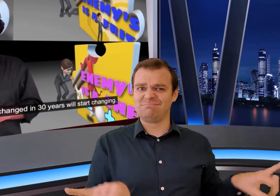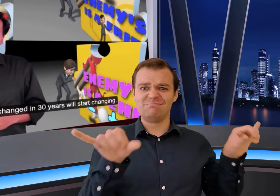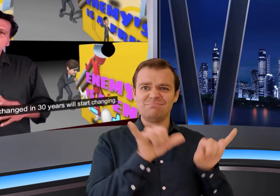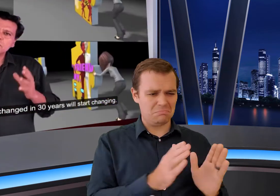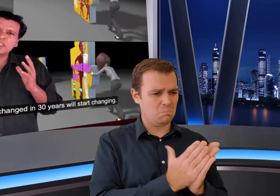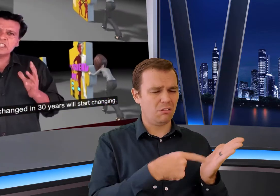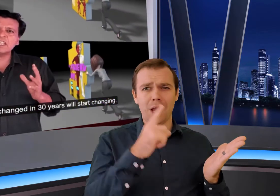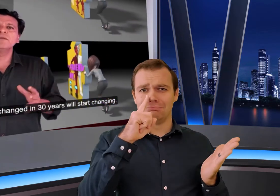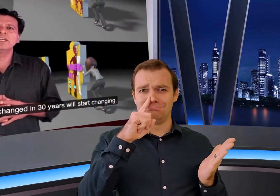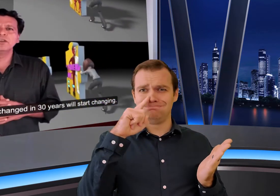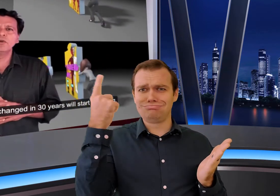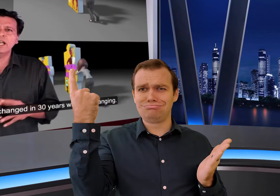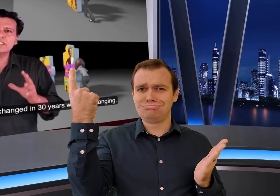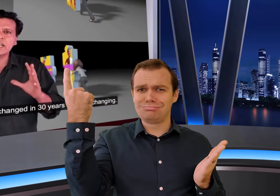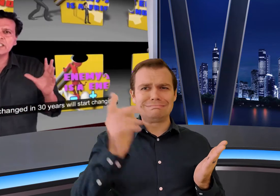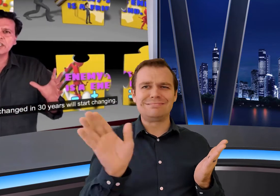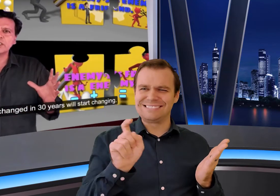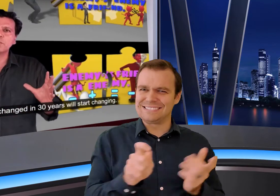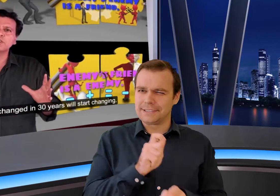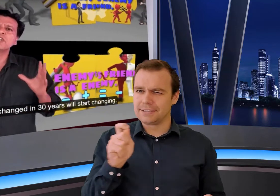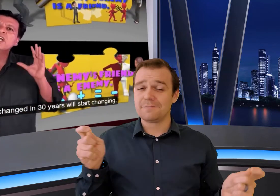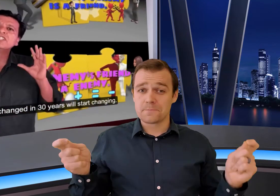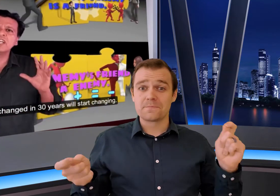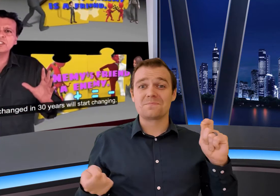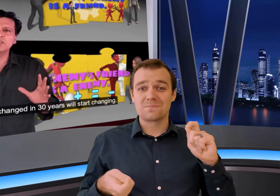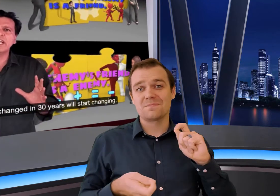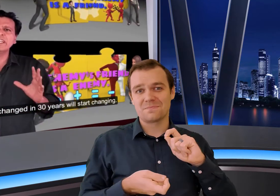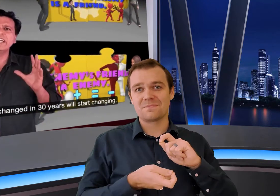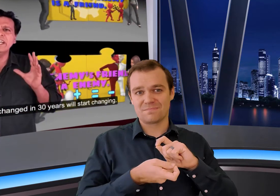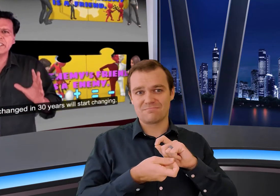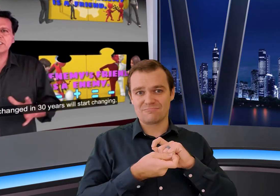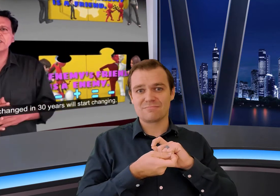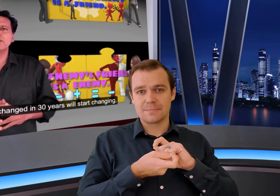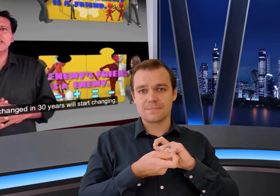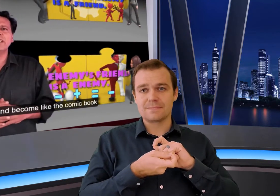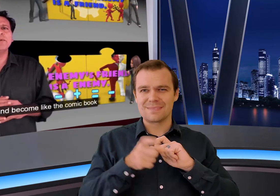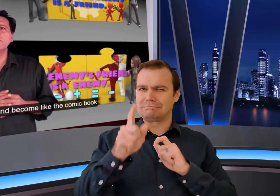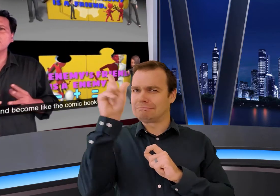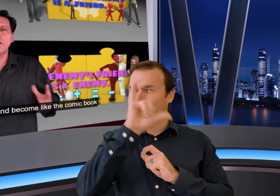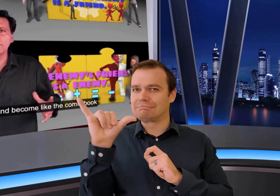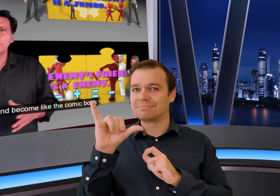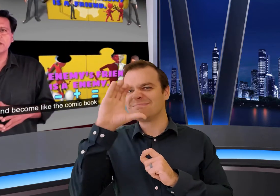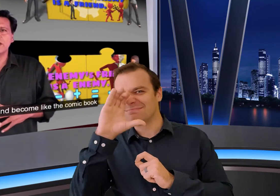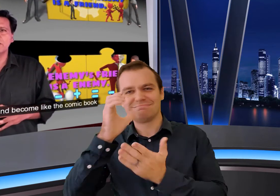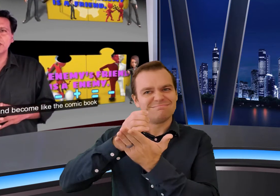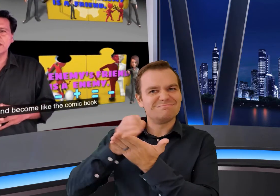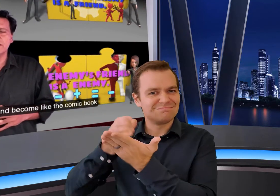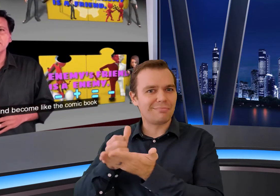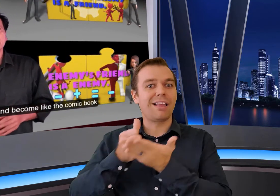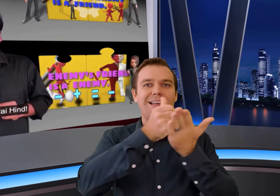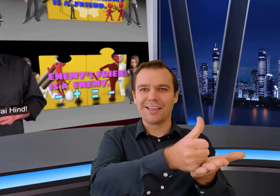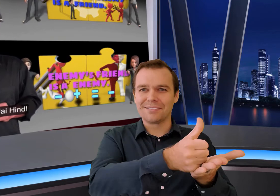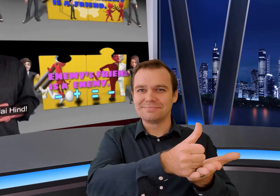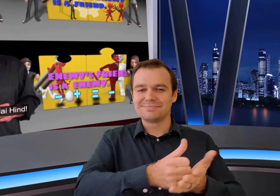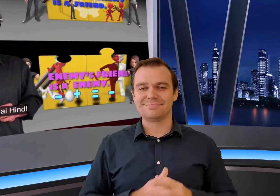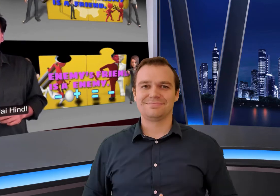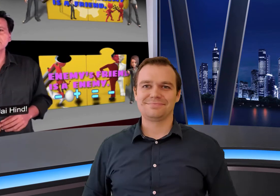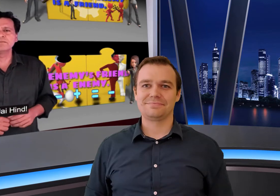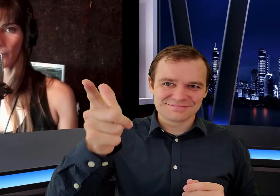and if that happens, what's not changed in 30 years will start changing. The books will change and become like the comic book